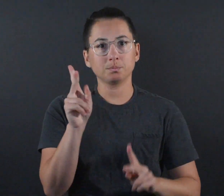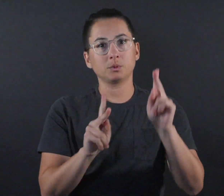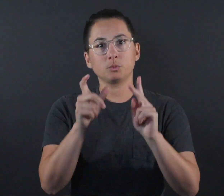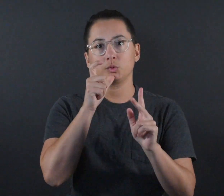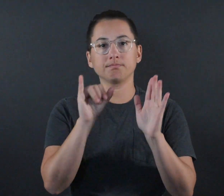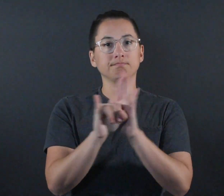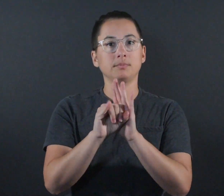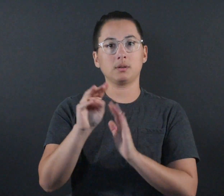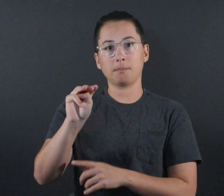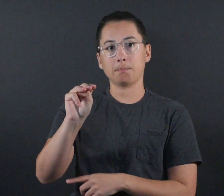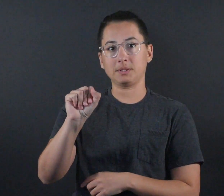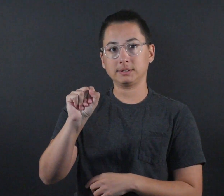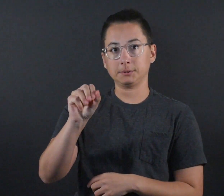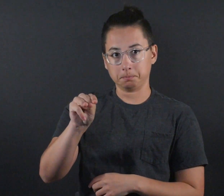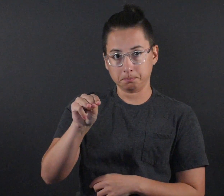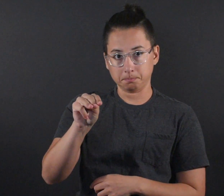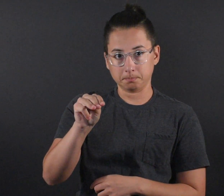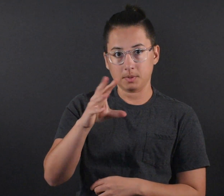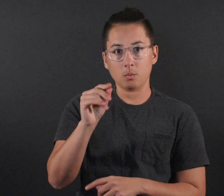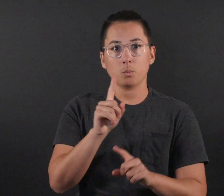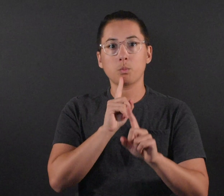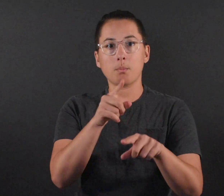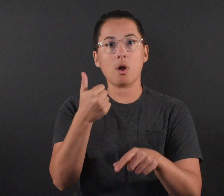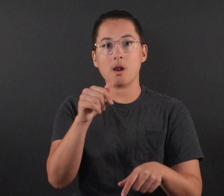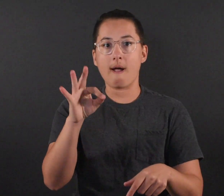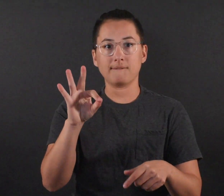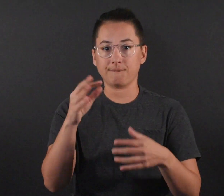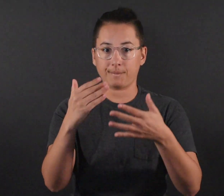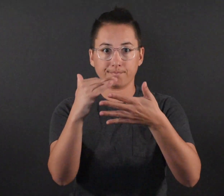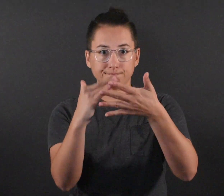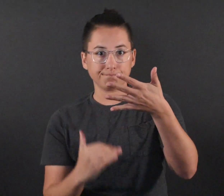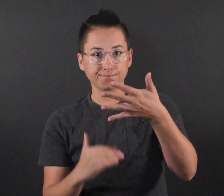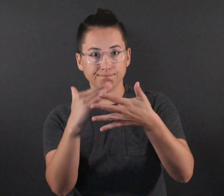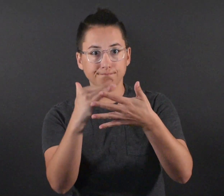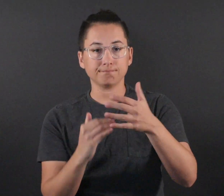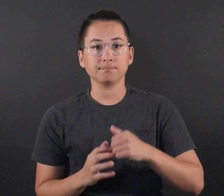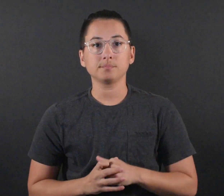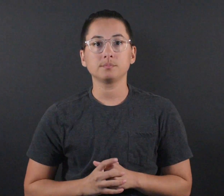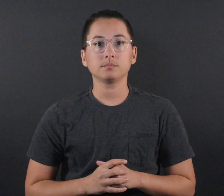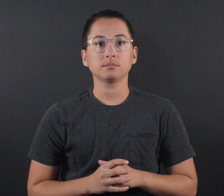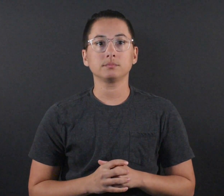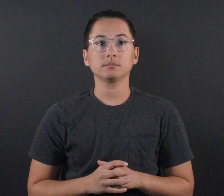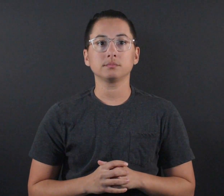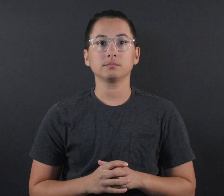any of the following: • Living with HIV.